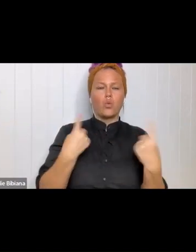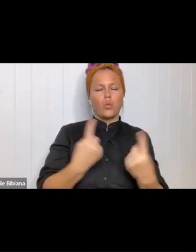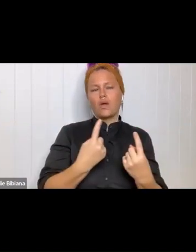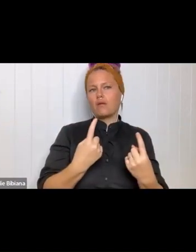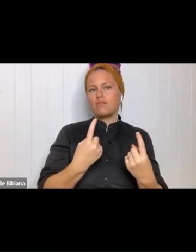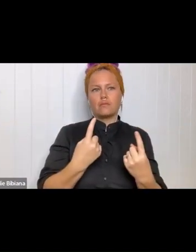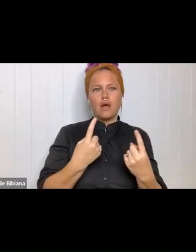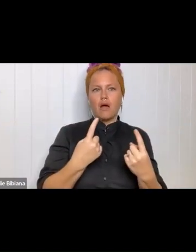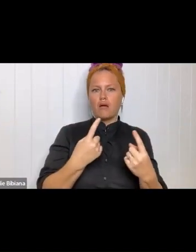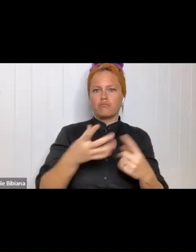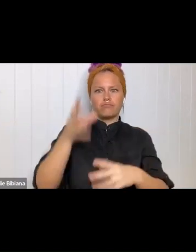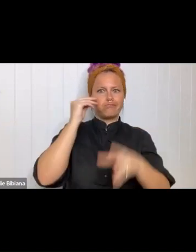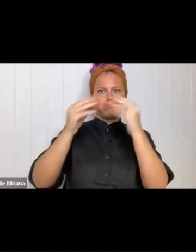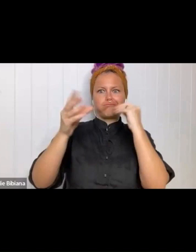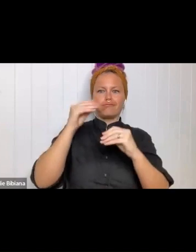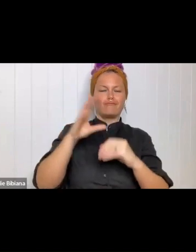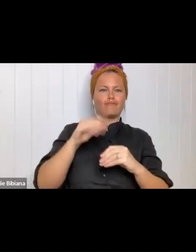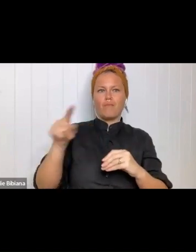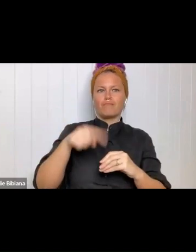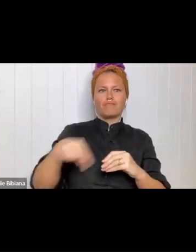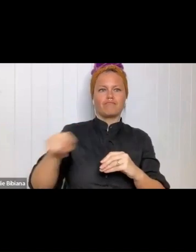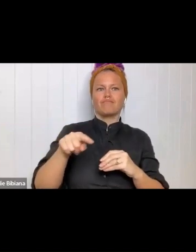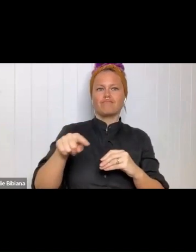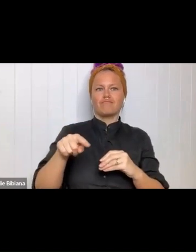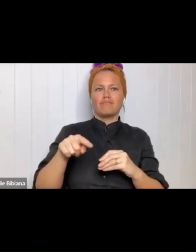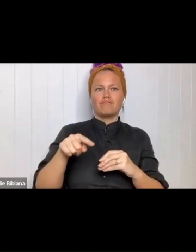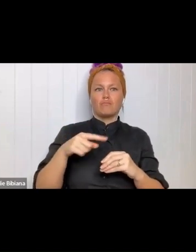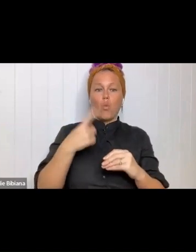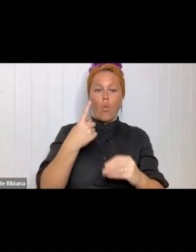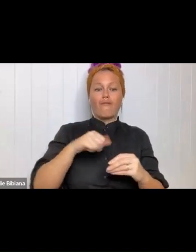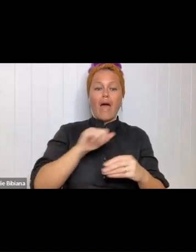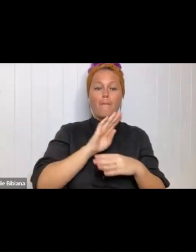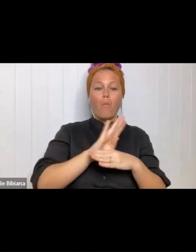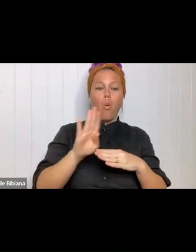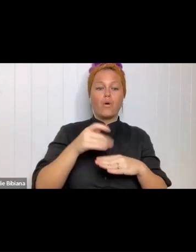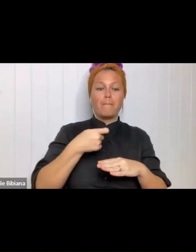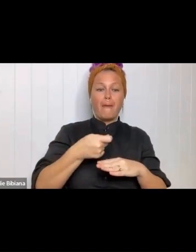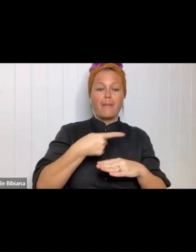from and we have one of our board members chairs, who is a